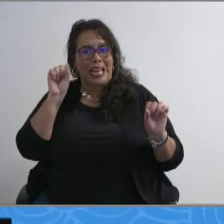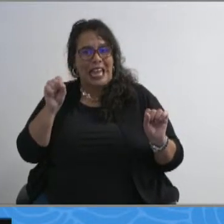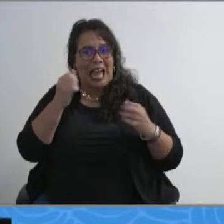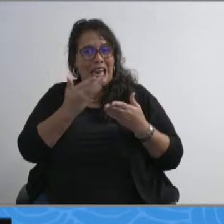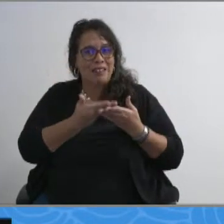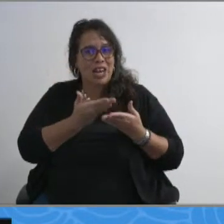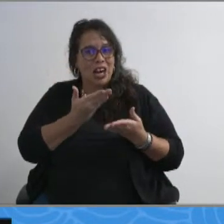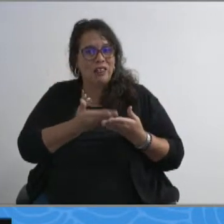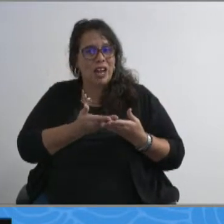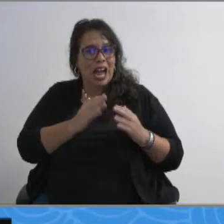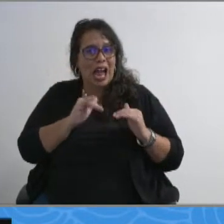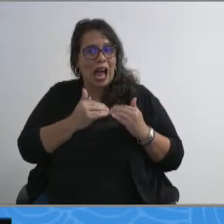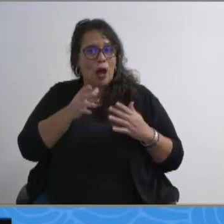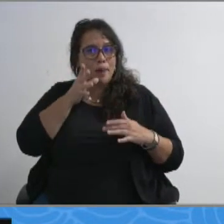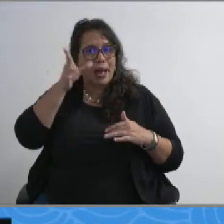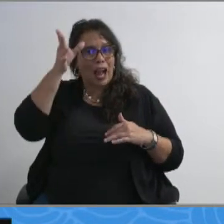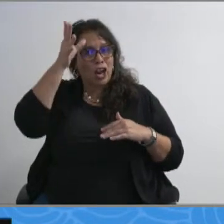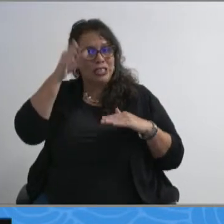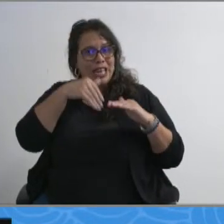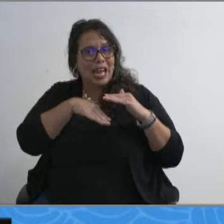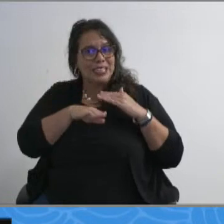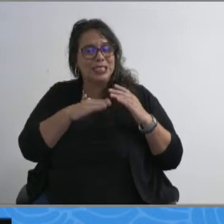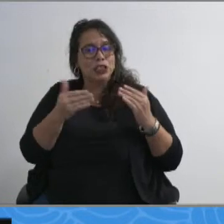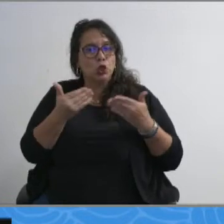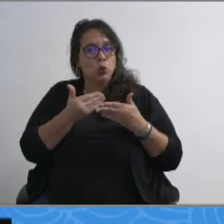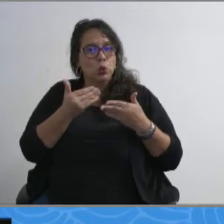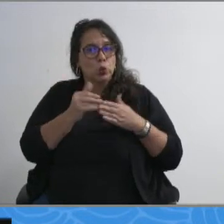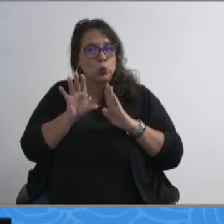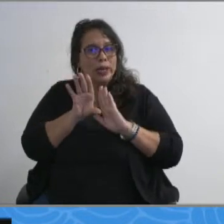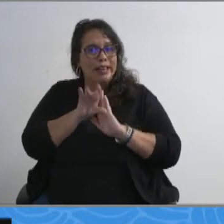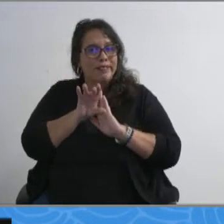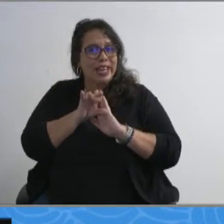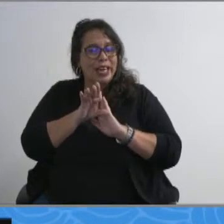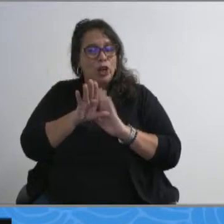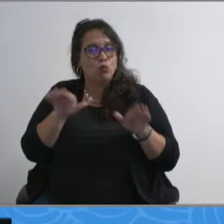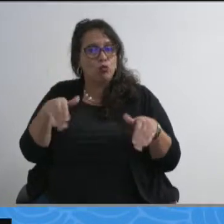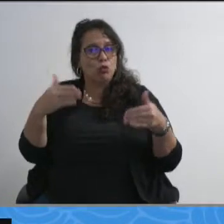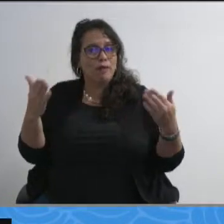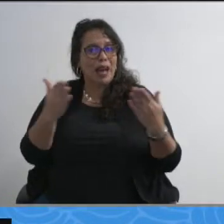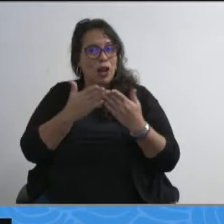how parents can access the new videos that provide an overview of the school's programs.